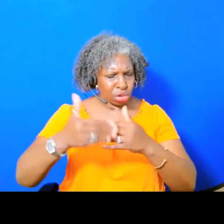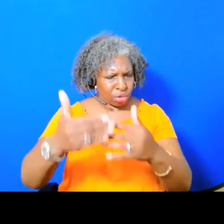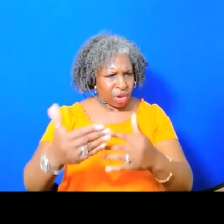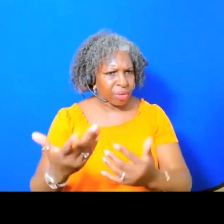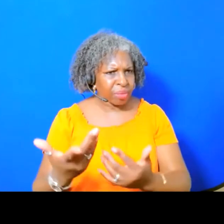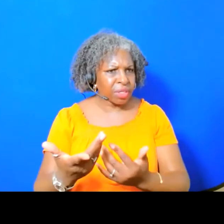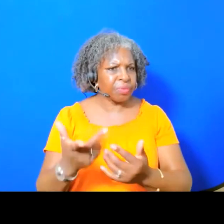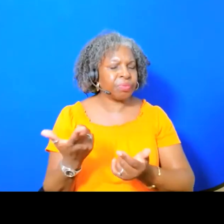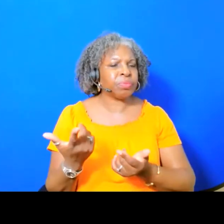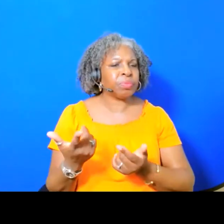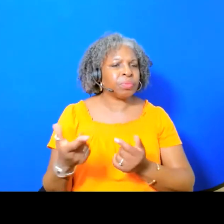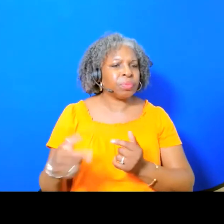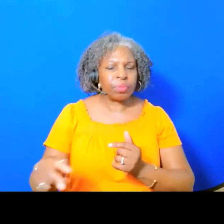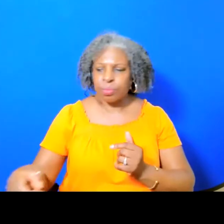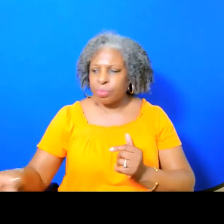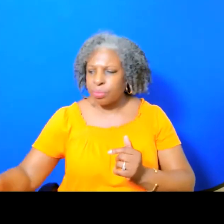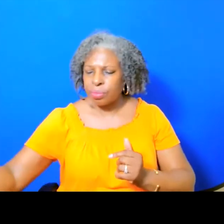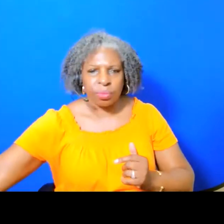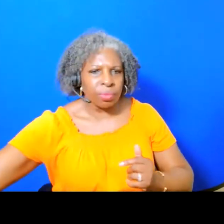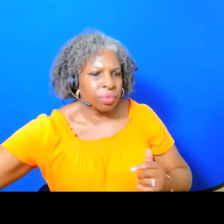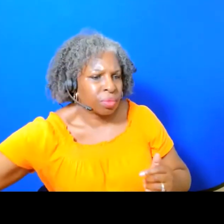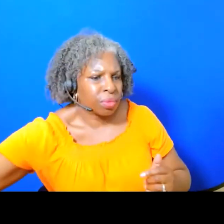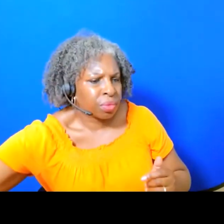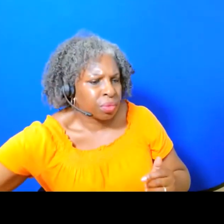And to address this, UP Projects has developed this programme.